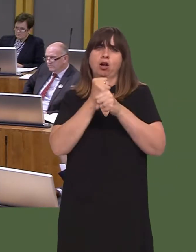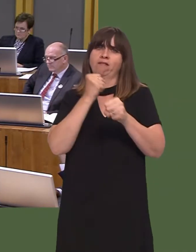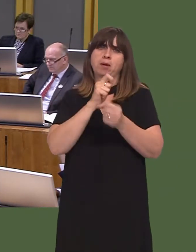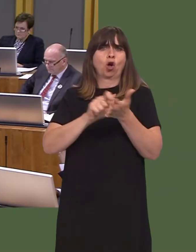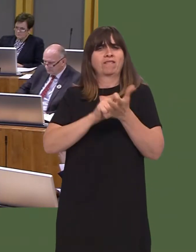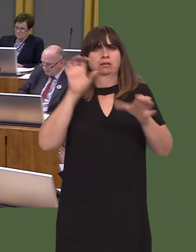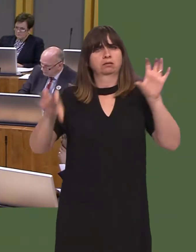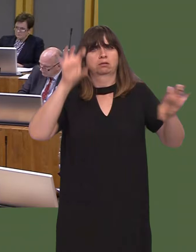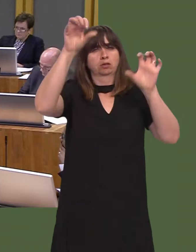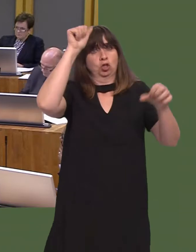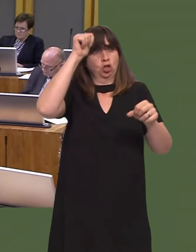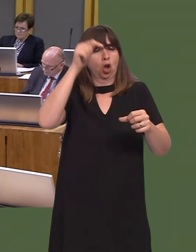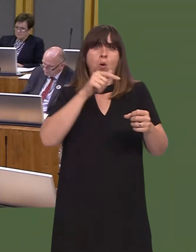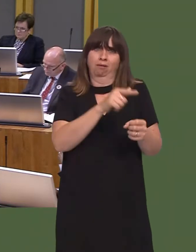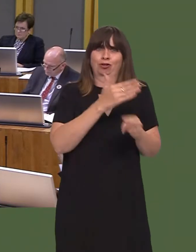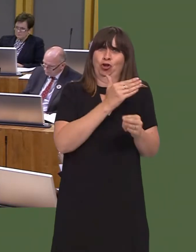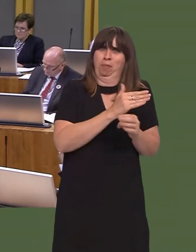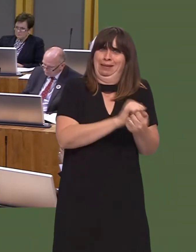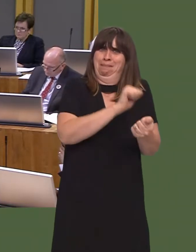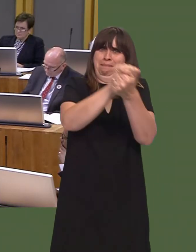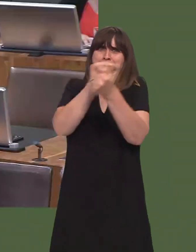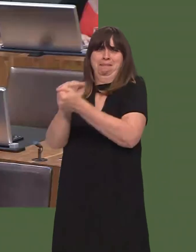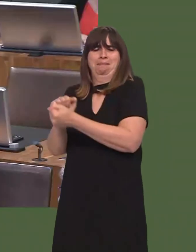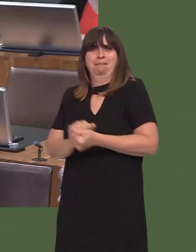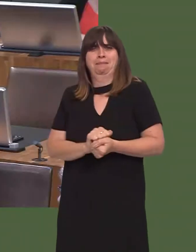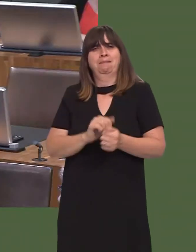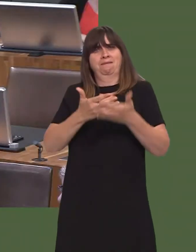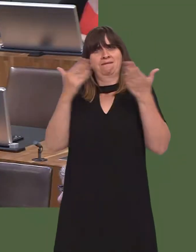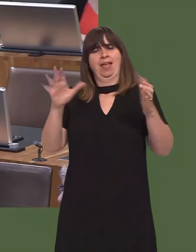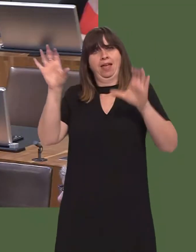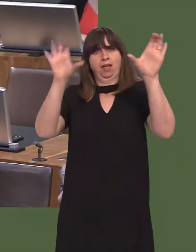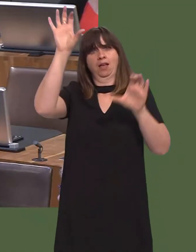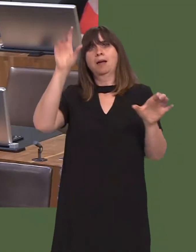we know how important they are to the local economy. Unfortunately, the same principles